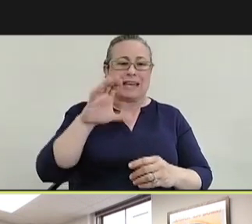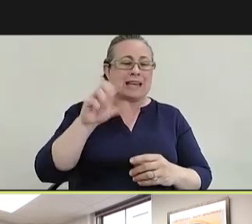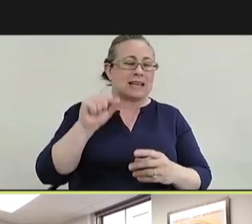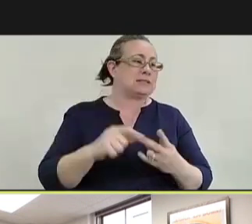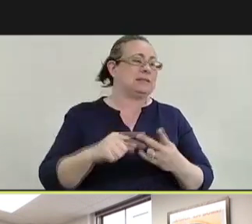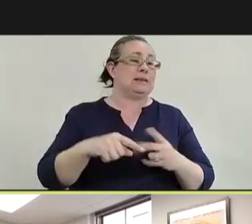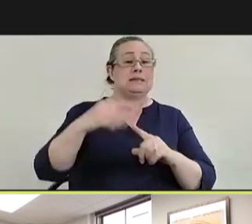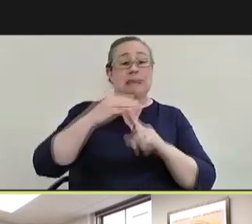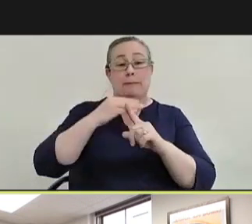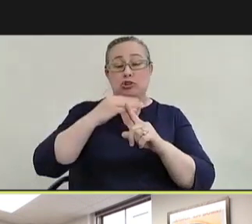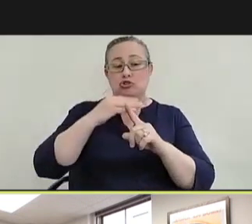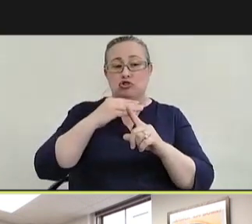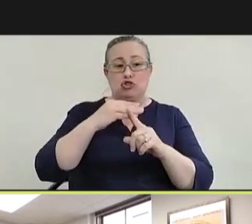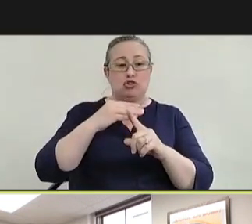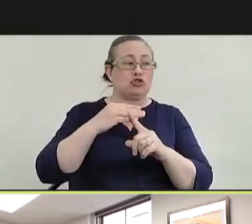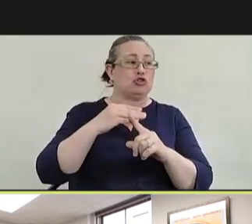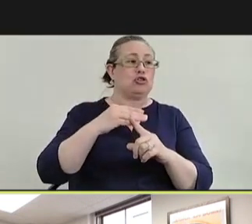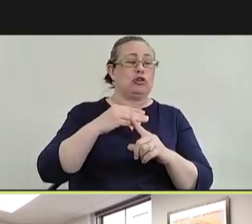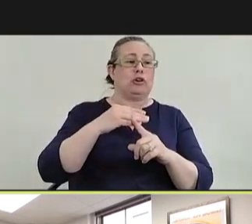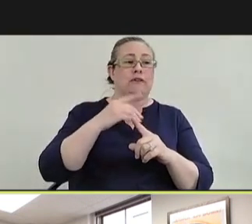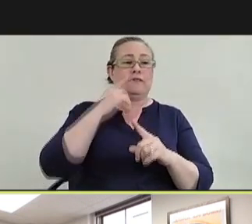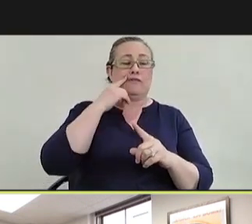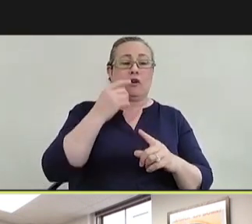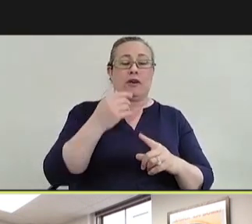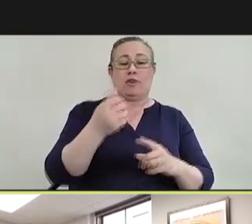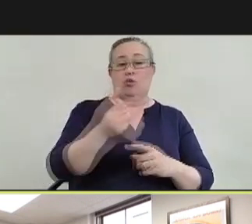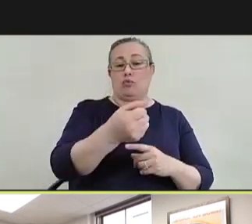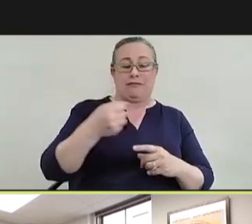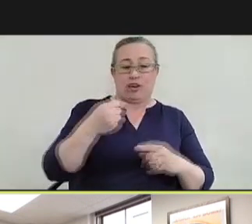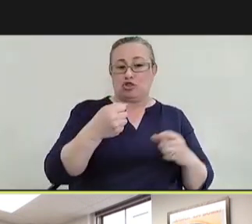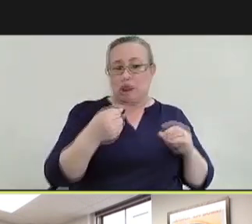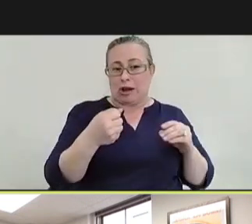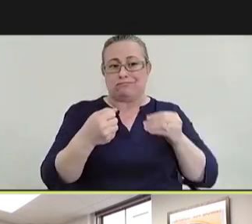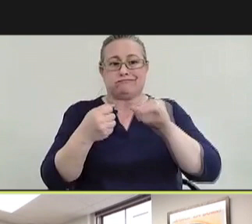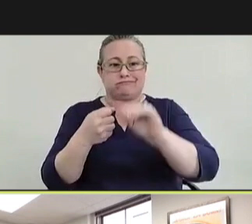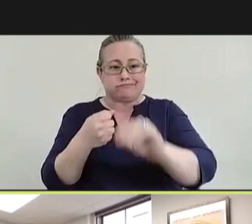or pardon me what temperature the refrigerator is supposed to be at,